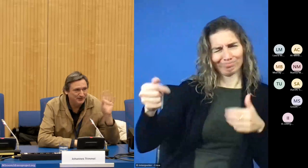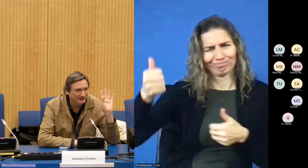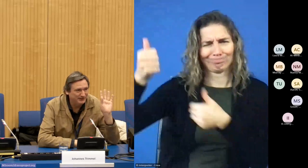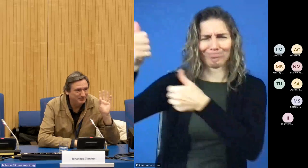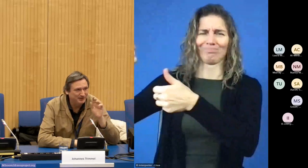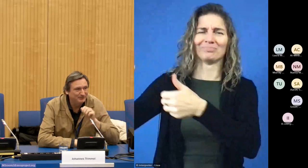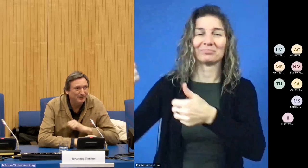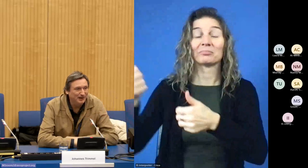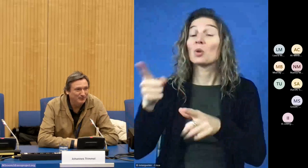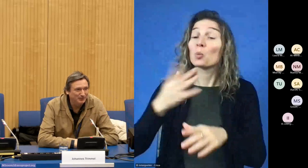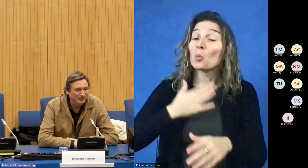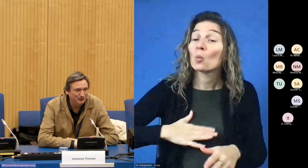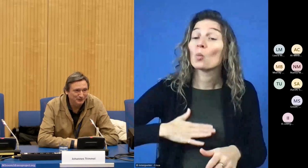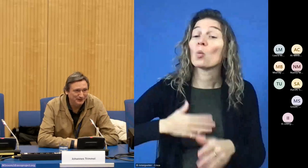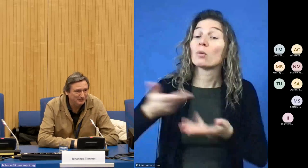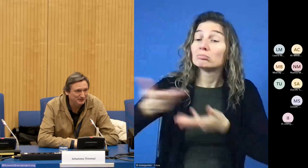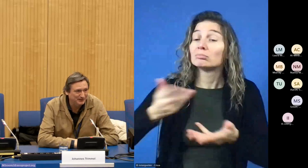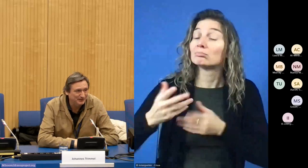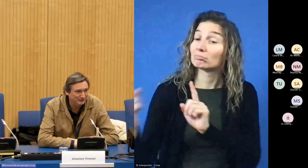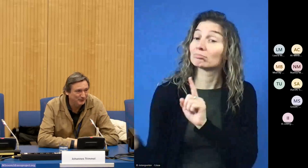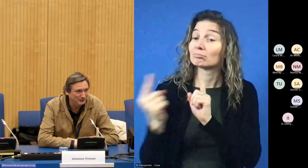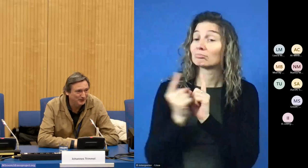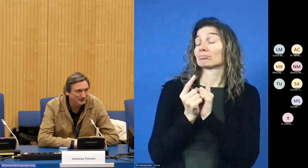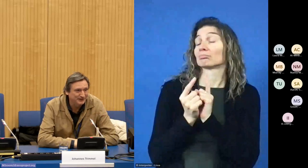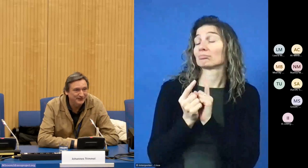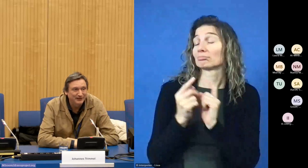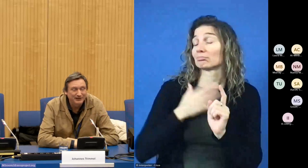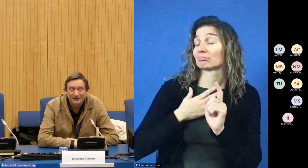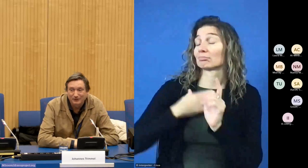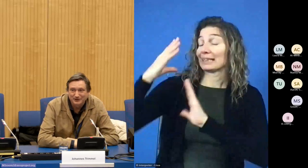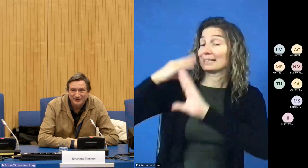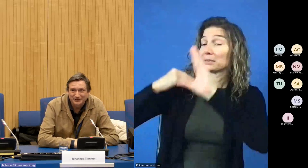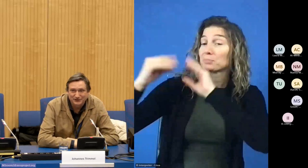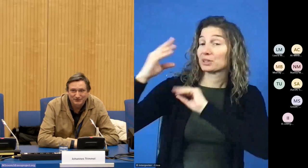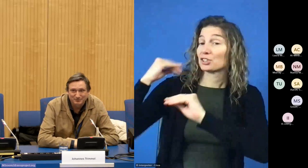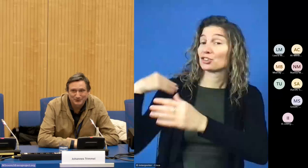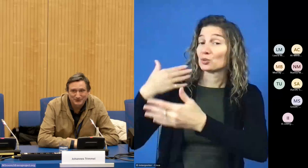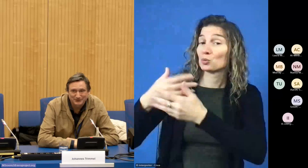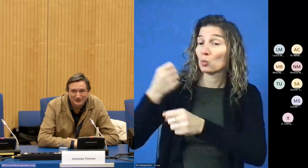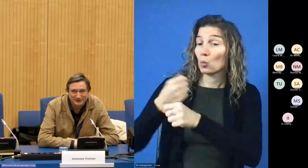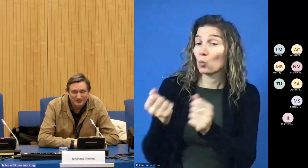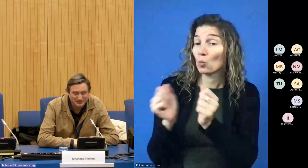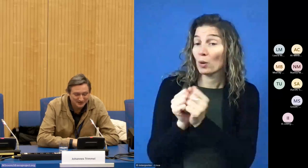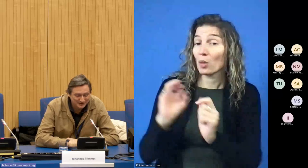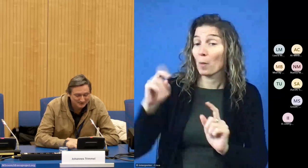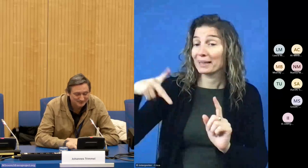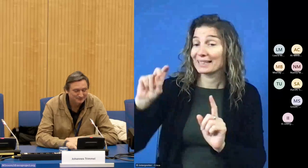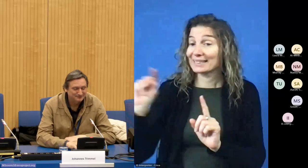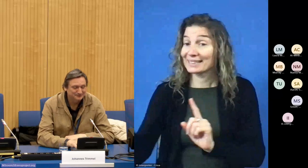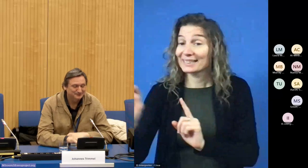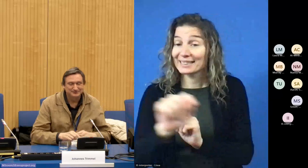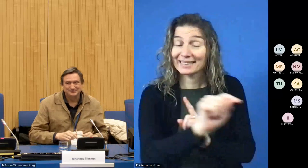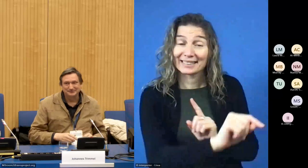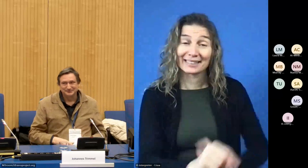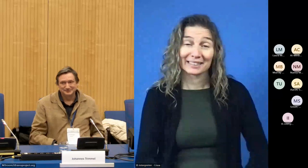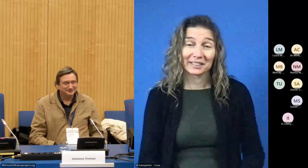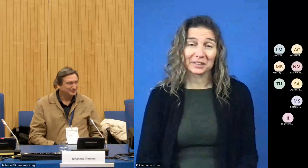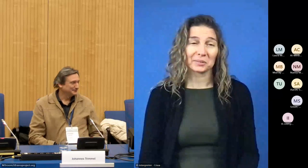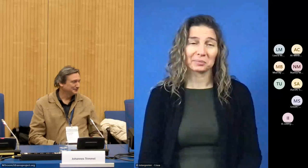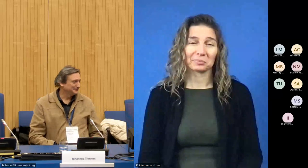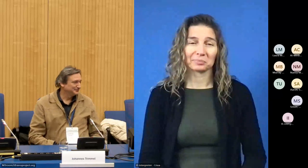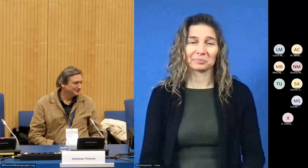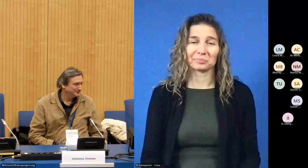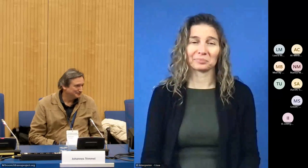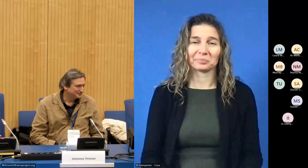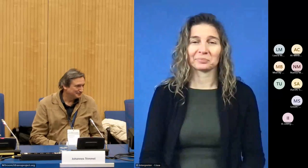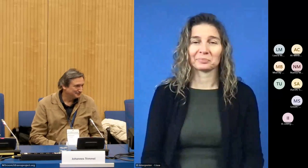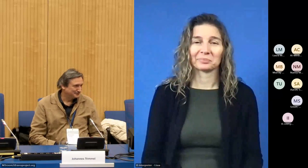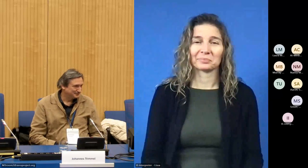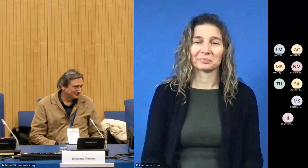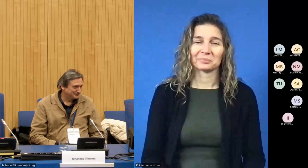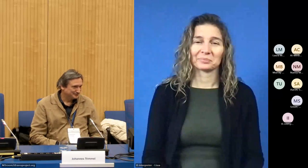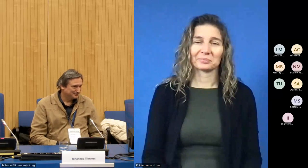please see me about our experience of working with organisations of persons with disabilities.